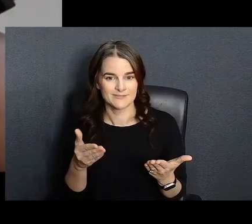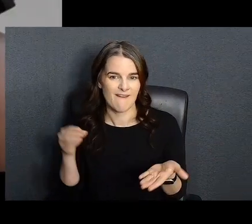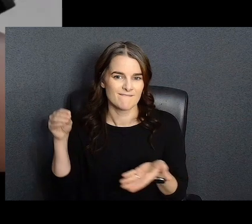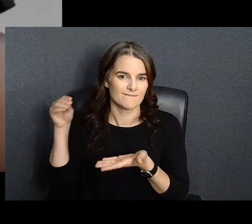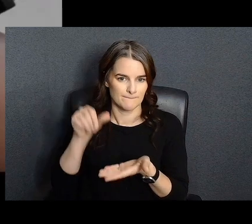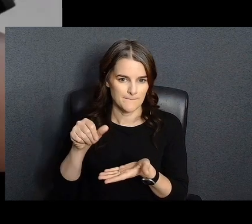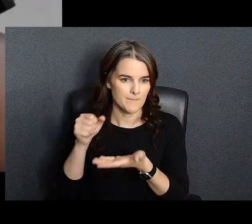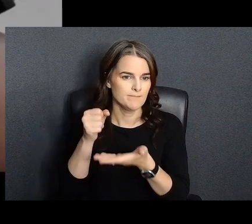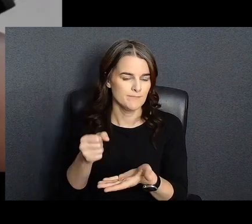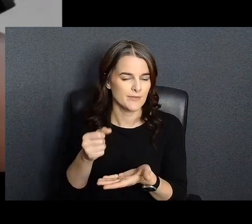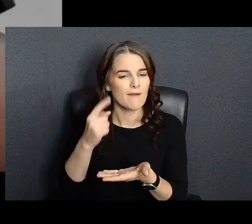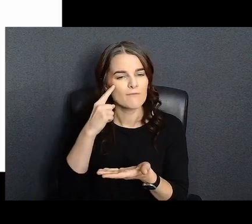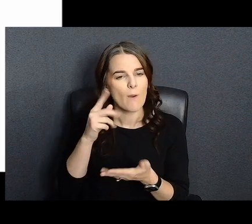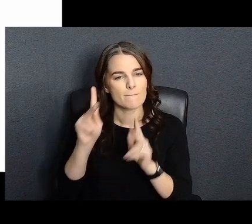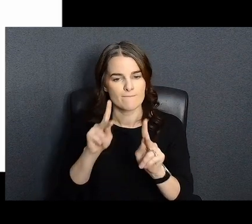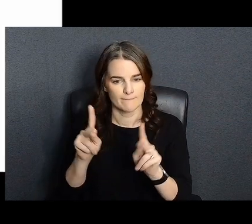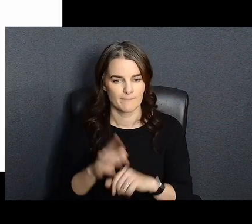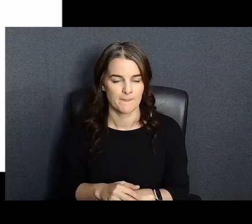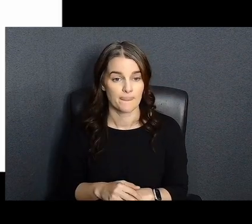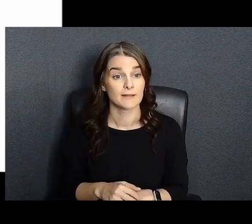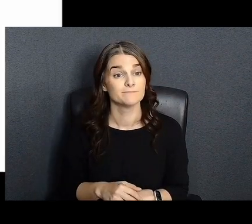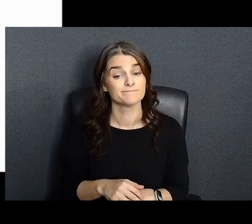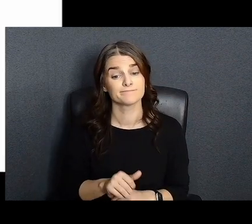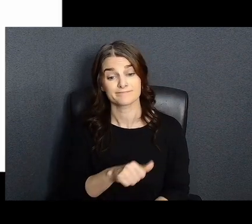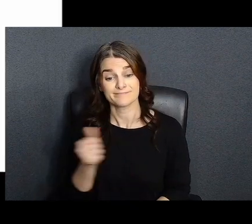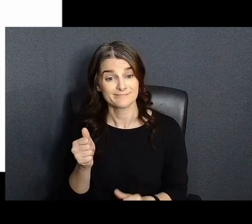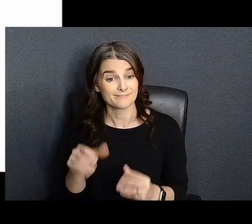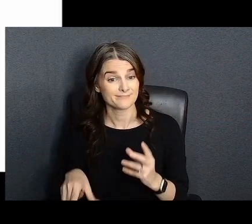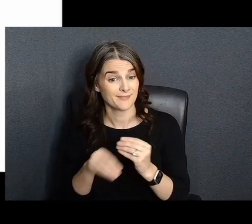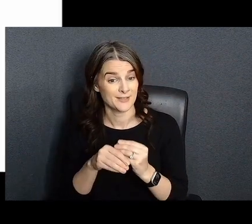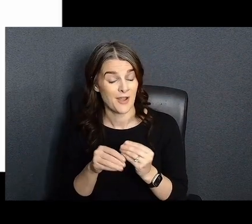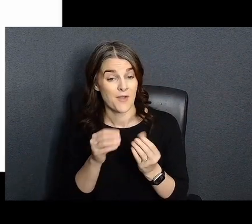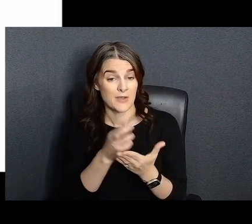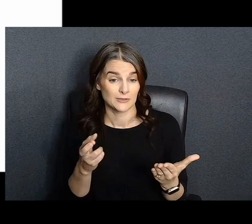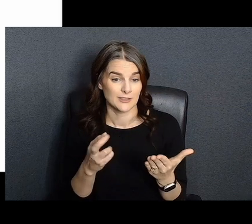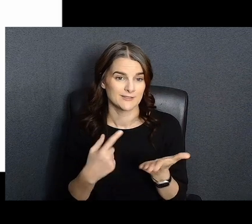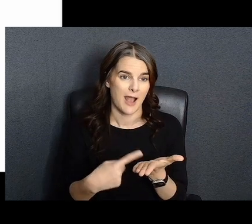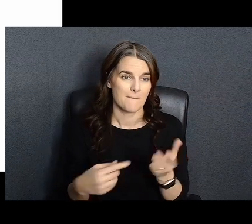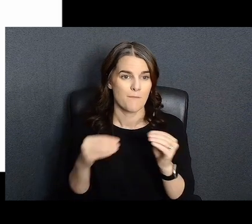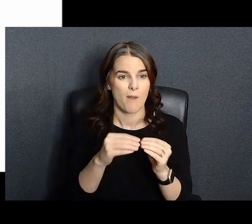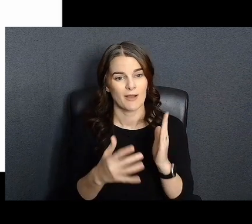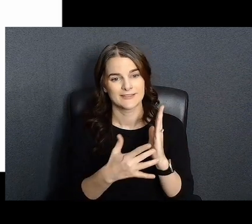So a few more additional resources, just to talk a little bit more about TechOWL and AAC.